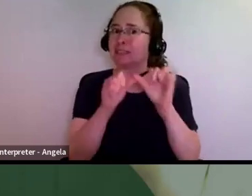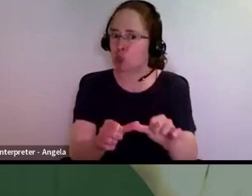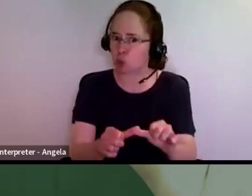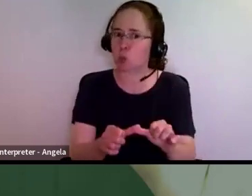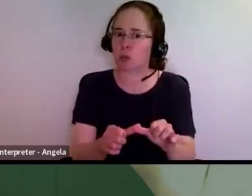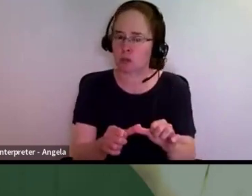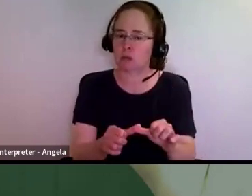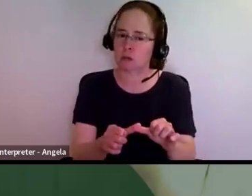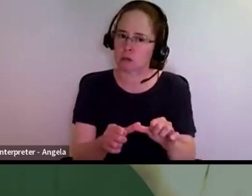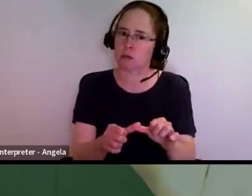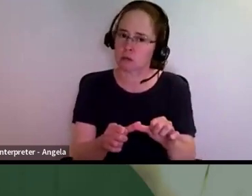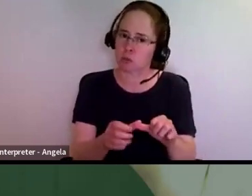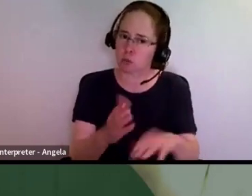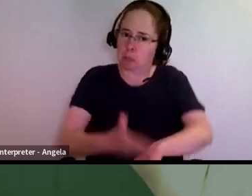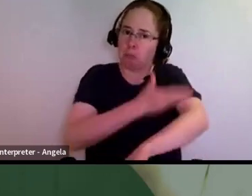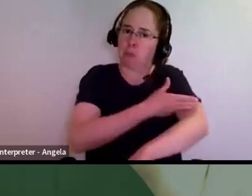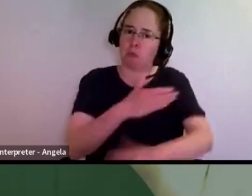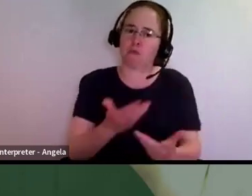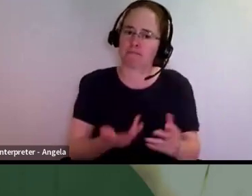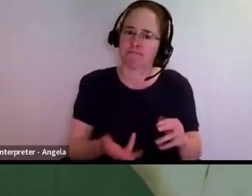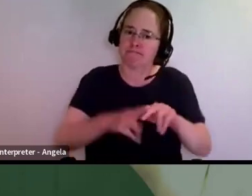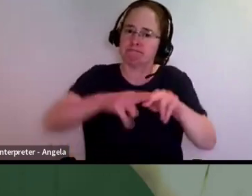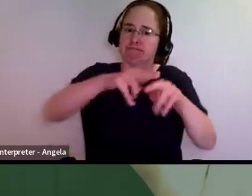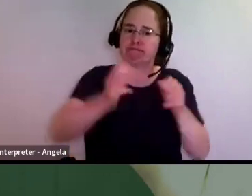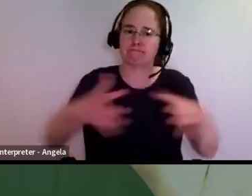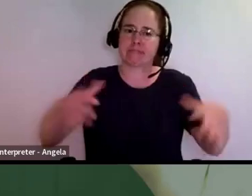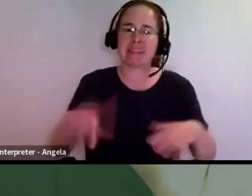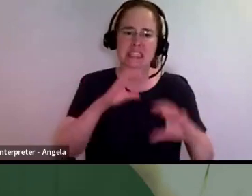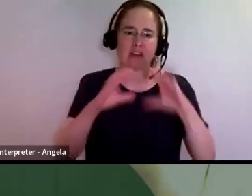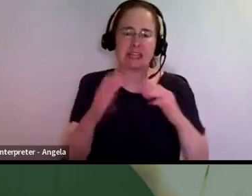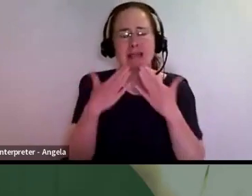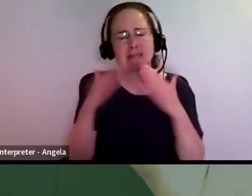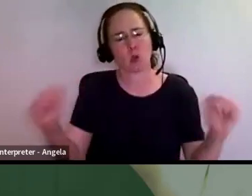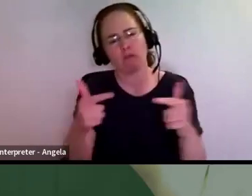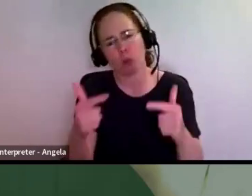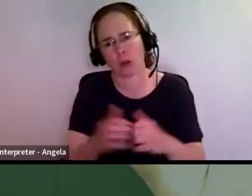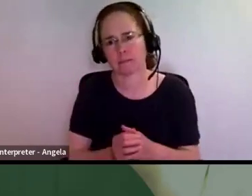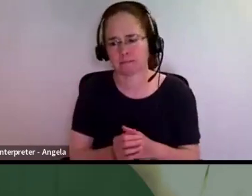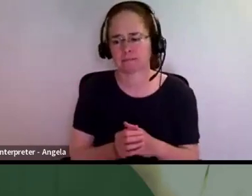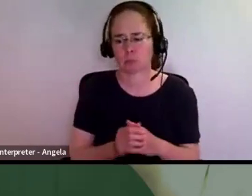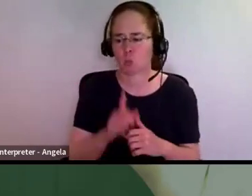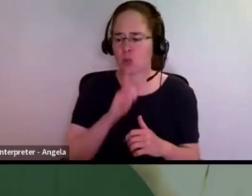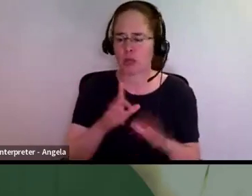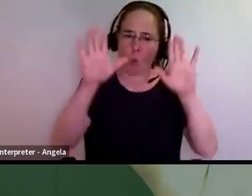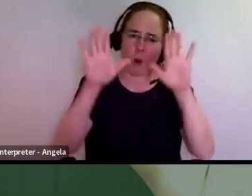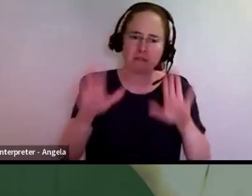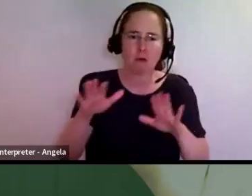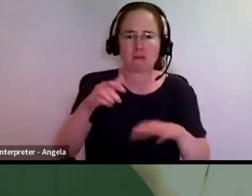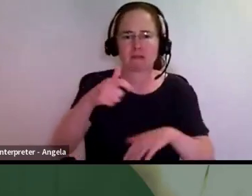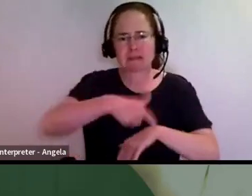build on this, this conversation. Thank you, everyone. This has been wonderful to be with you in this